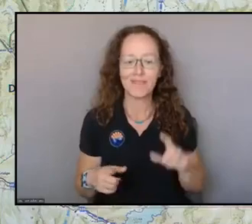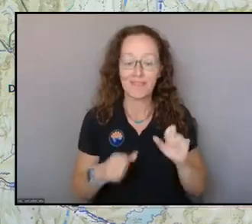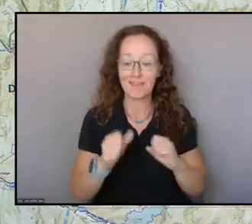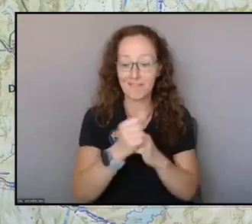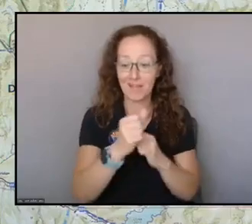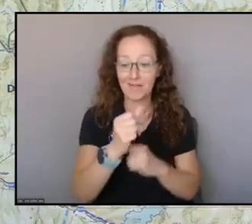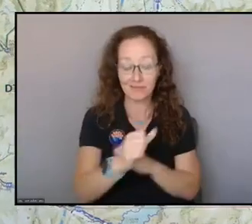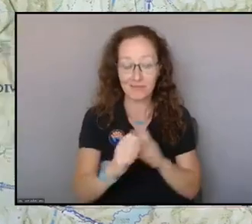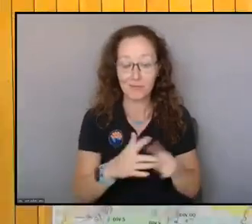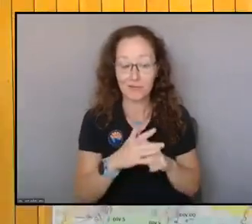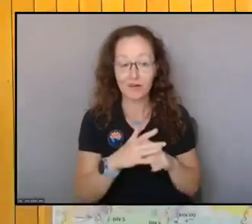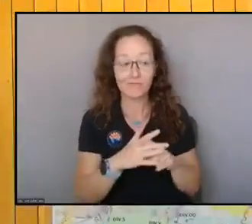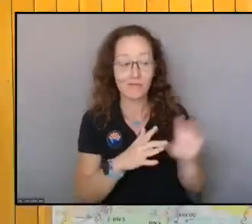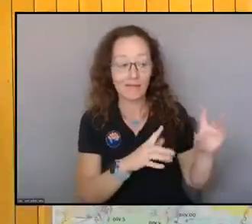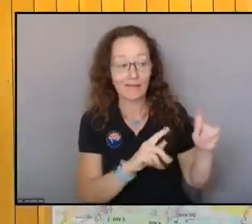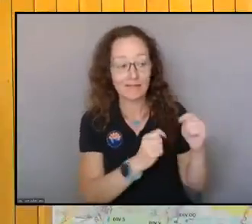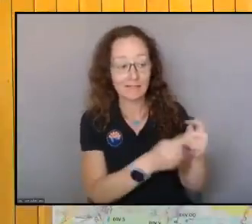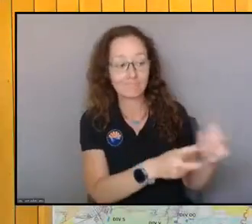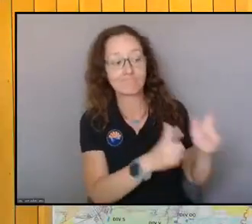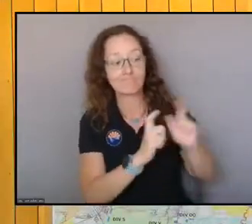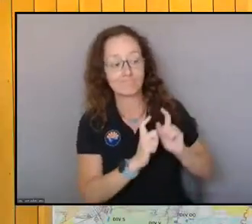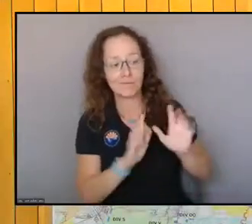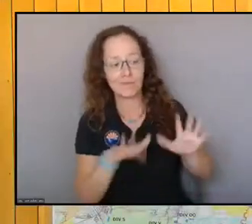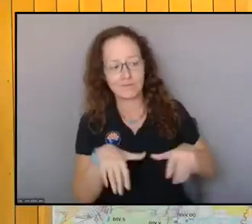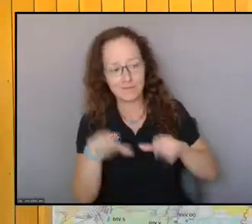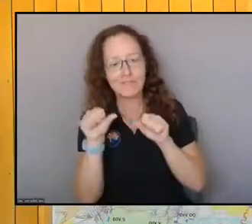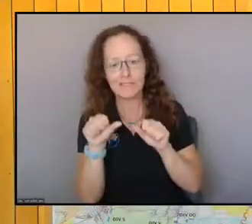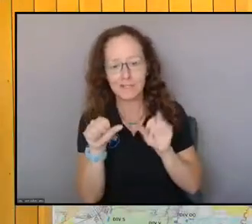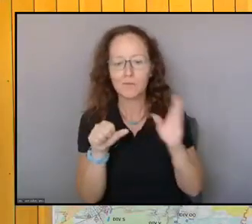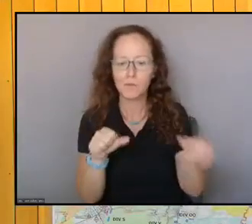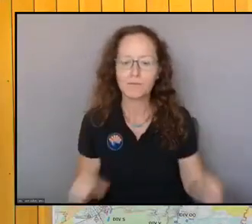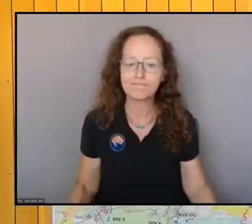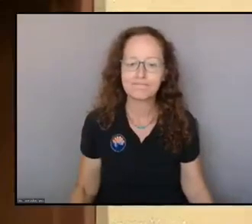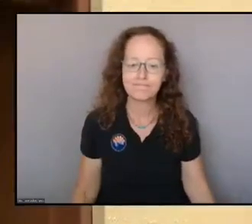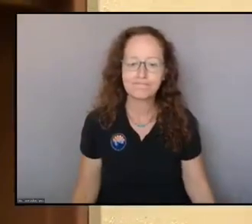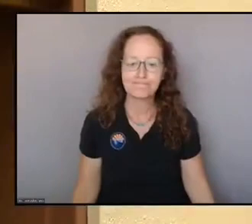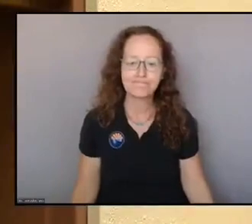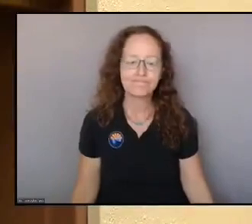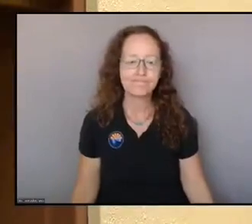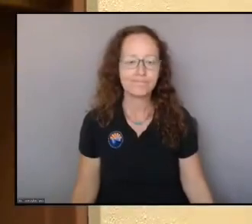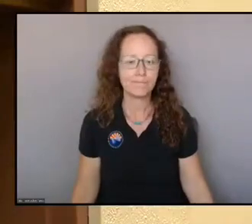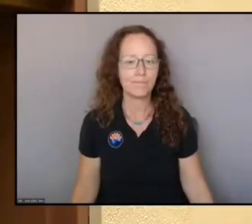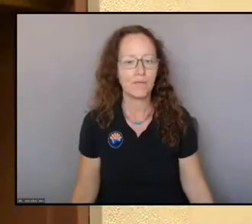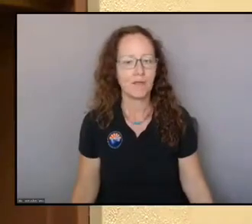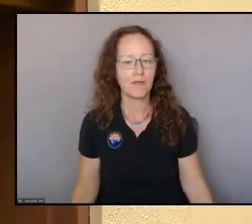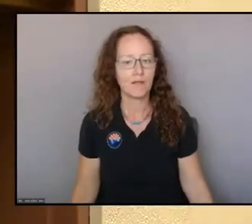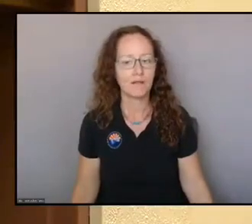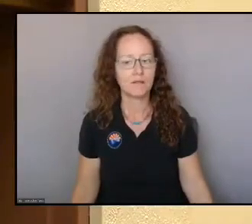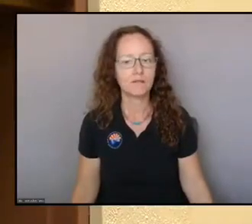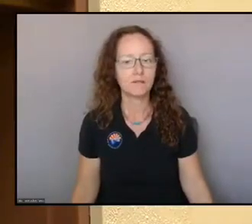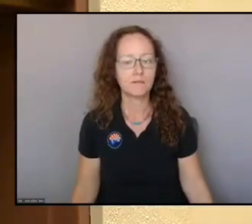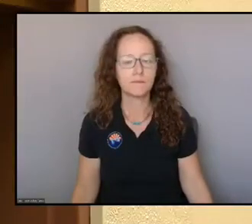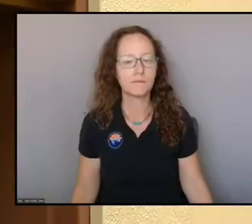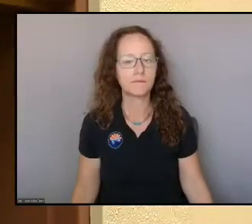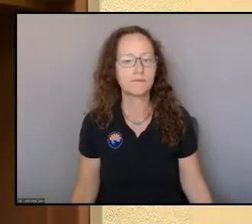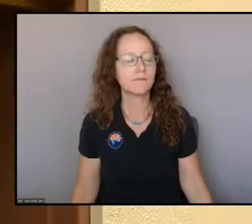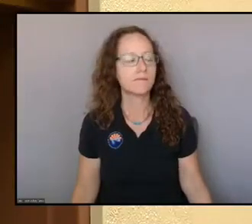WHERE THIS TEAM LEFT OFF HERE. THANK YOU VERY MUCH, CARL AND TOM.